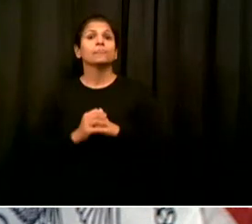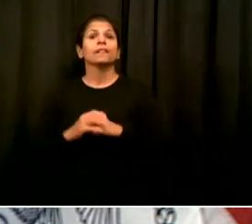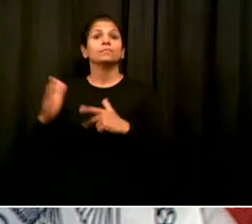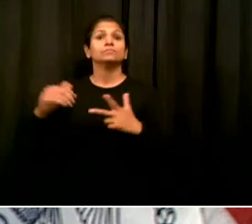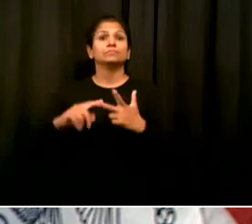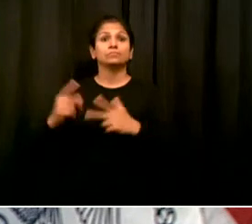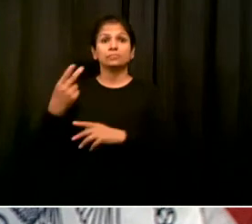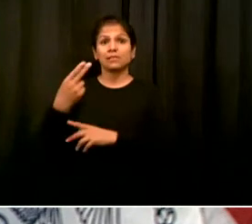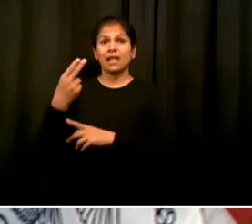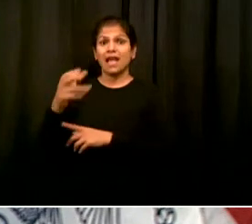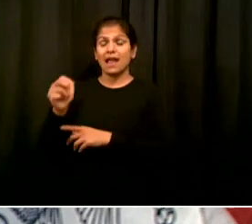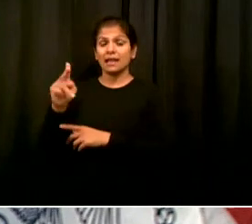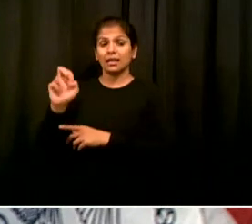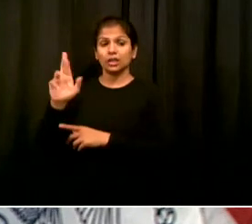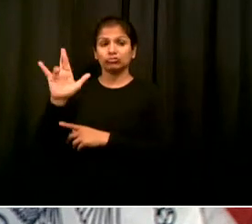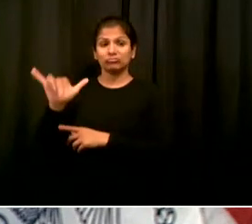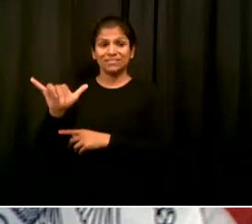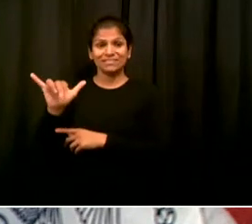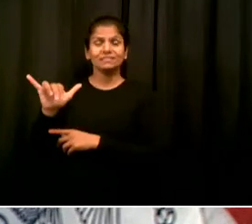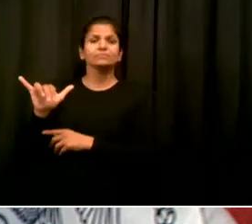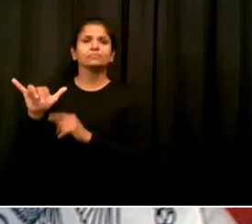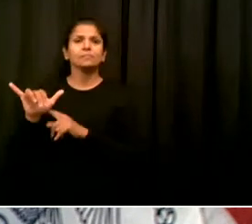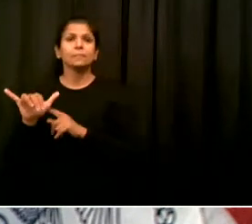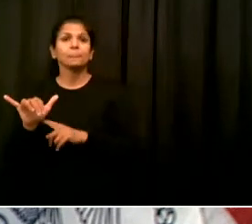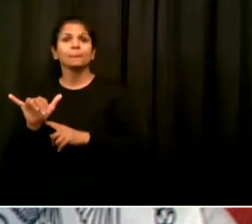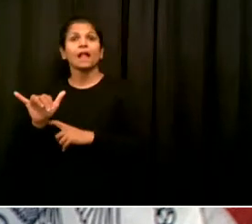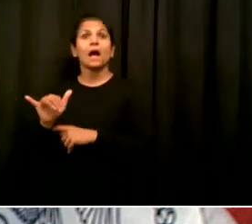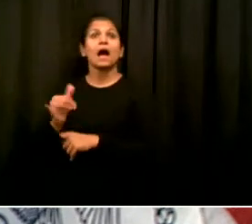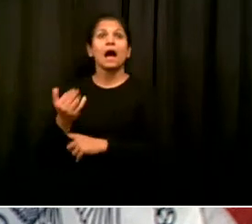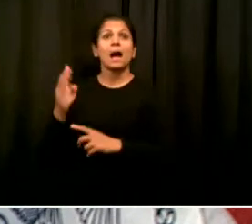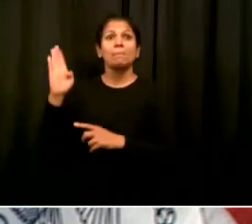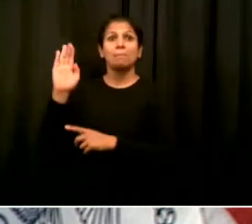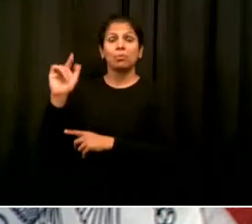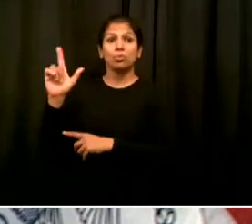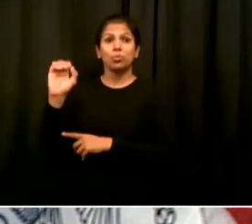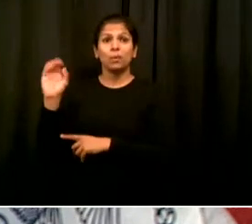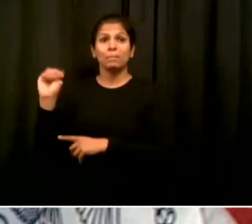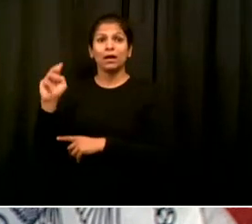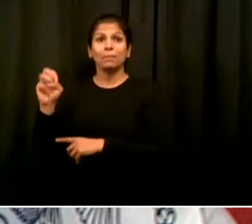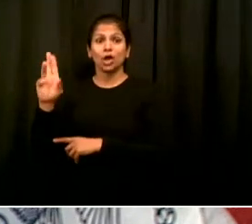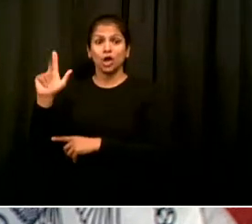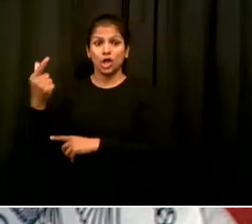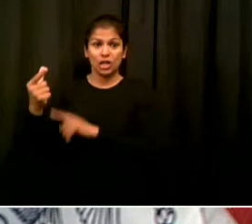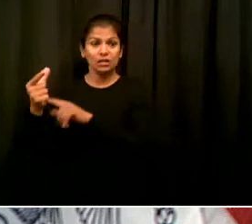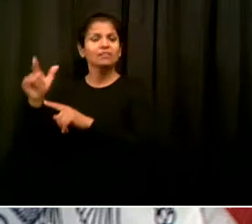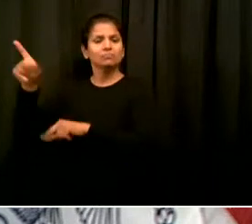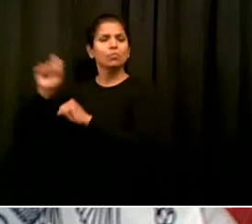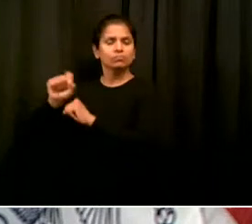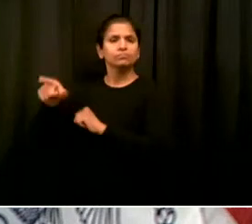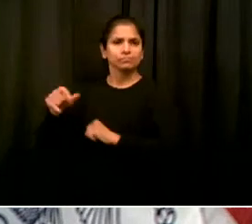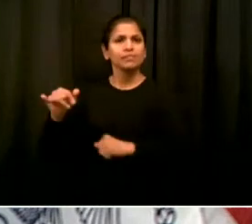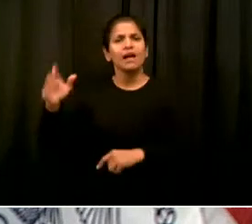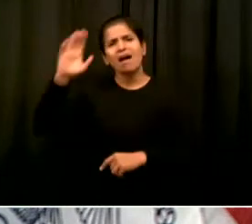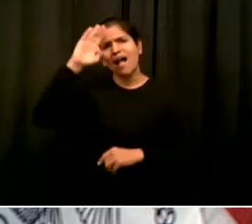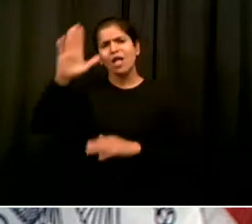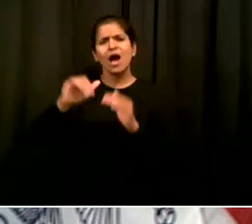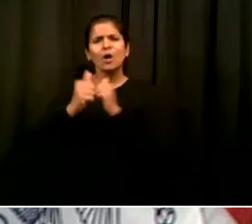THAAT IS S HTE BEST FOUNDATION FFR O OUR ECONOMIC FUTURE AS WELL. THE NEXT IS HENRY FROM BLOOMBERG.